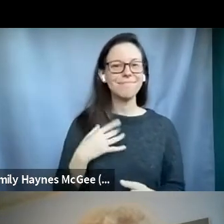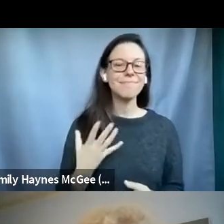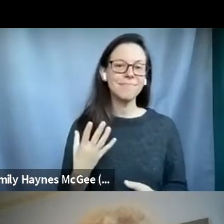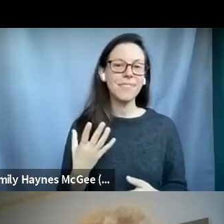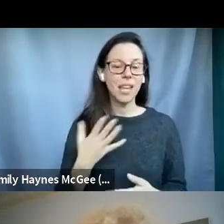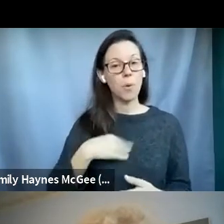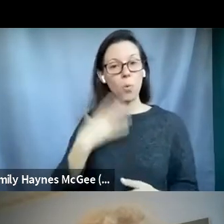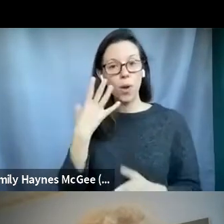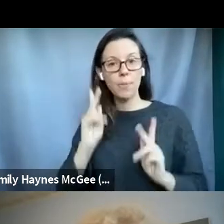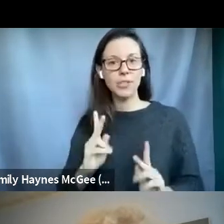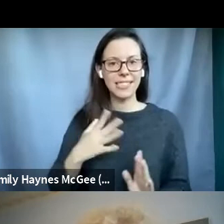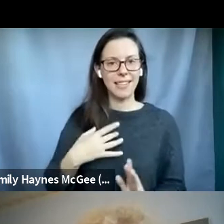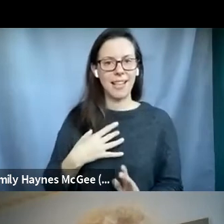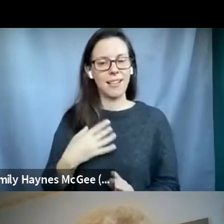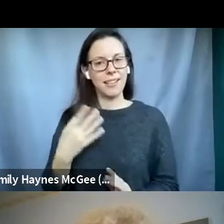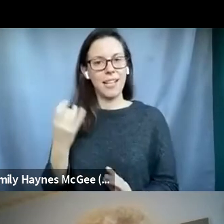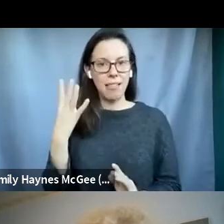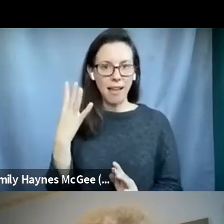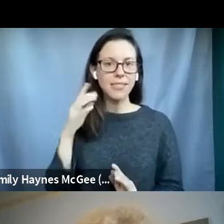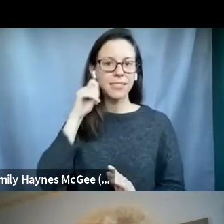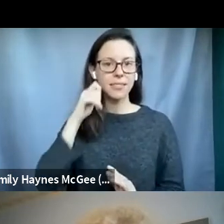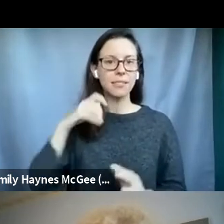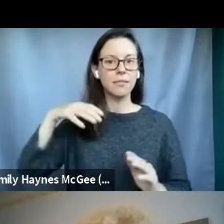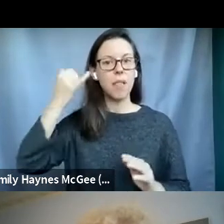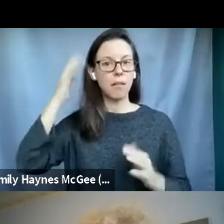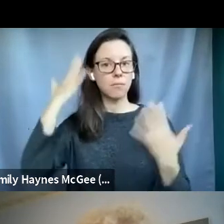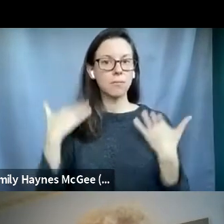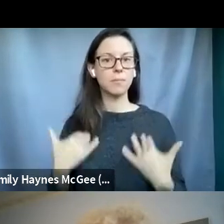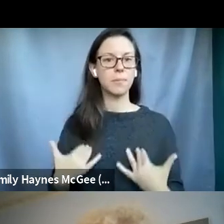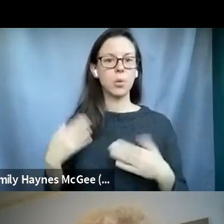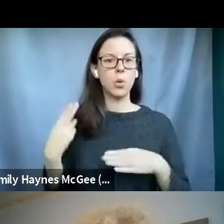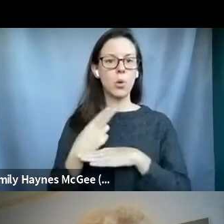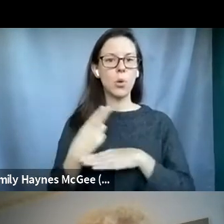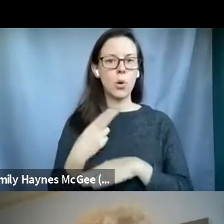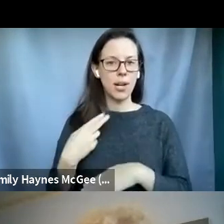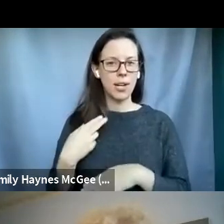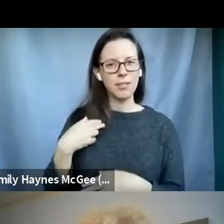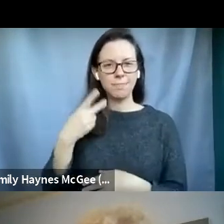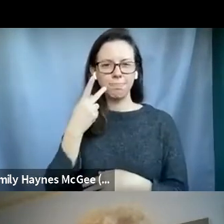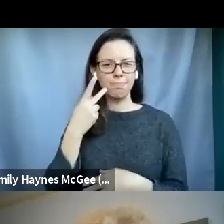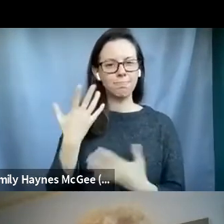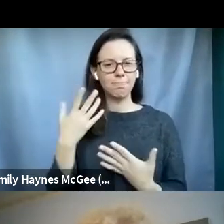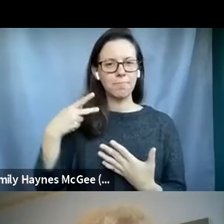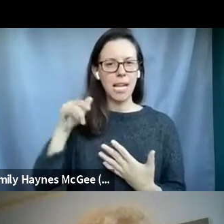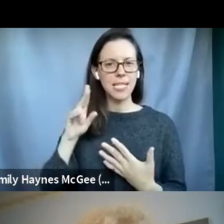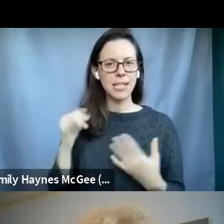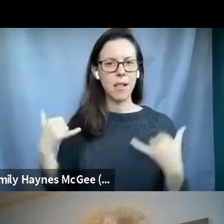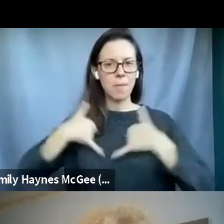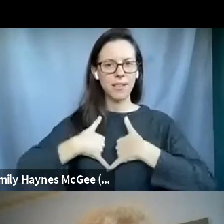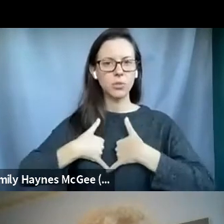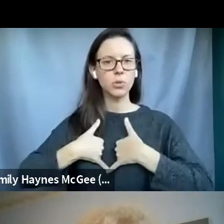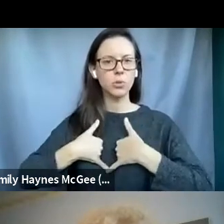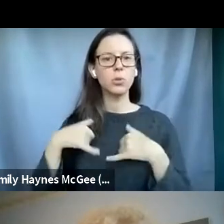I have a long straight blond hair, wearing kind of a pastel light blazer and I'm in a